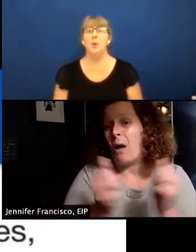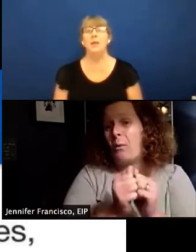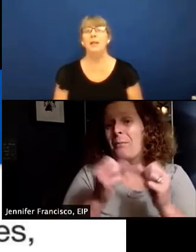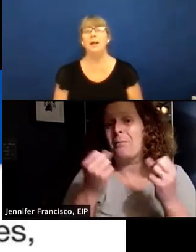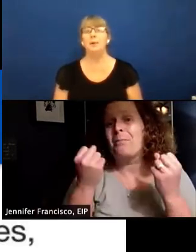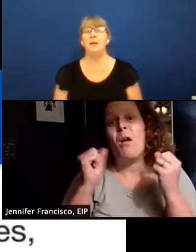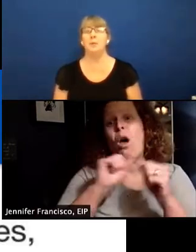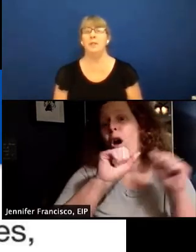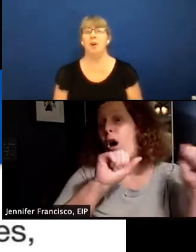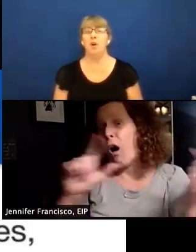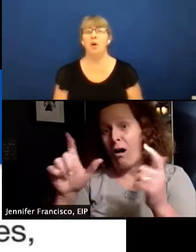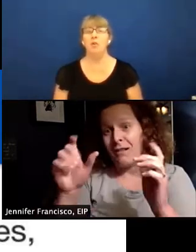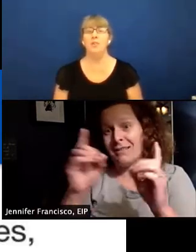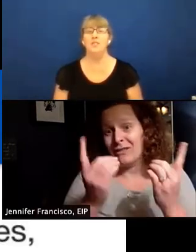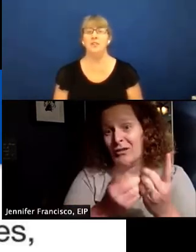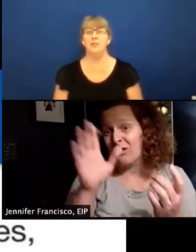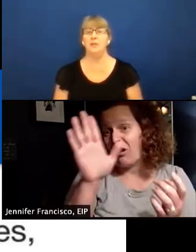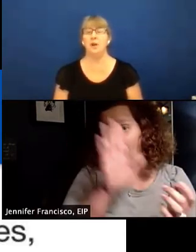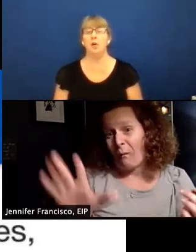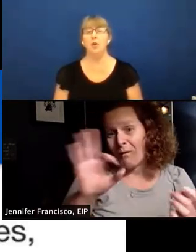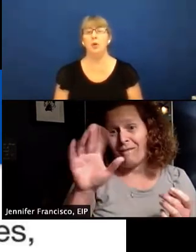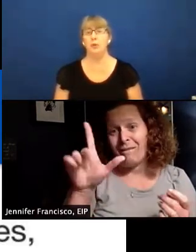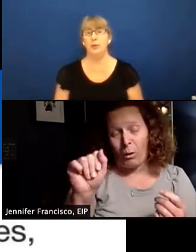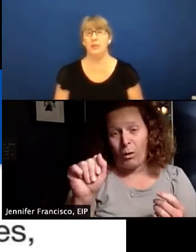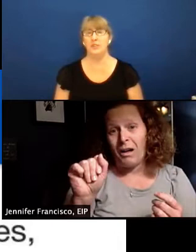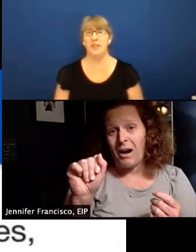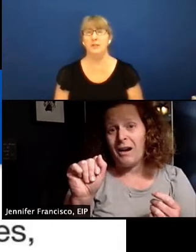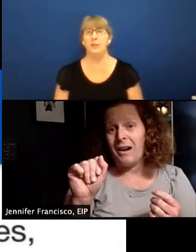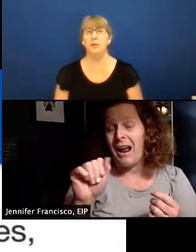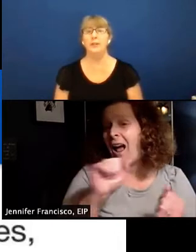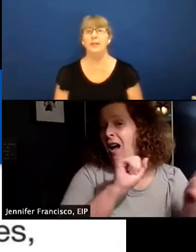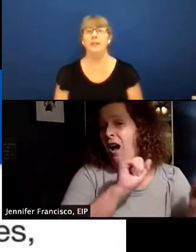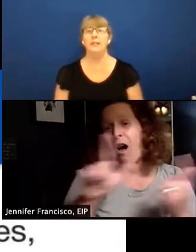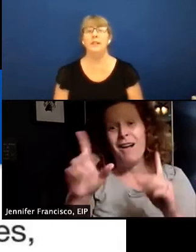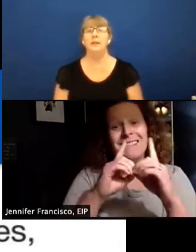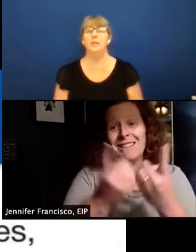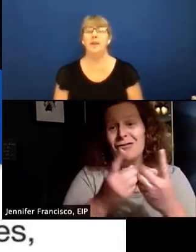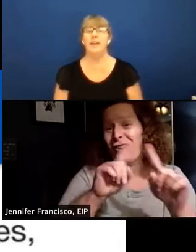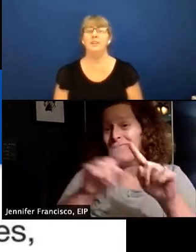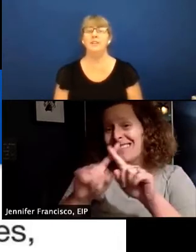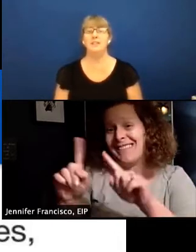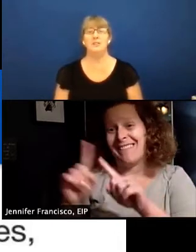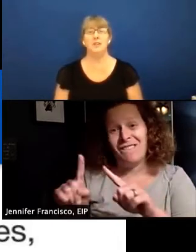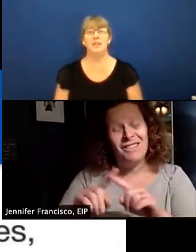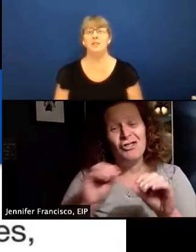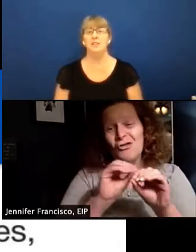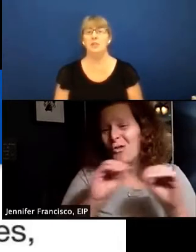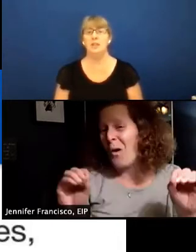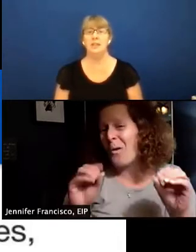We collaborate with all the districts all over the state of Florida. With every district is unique